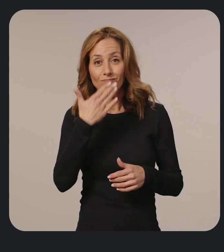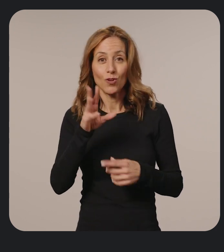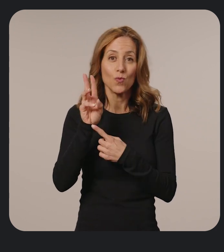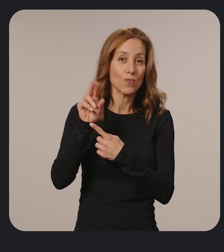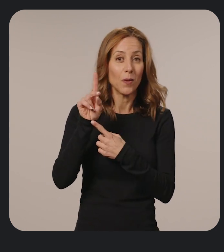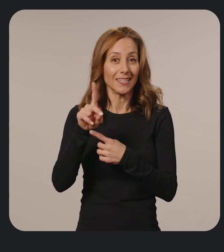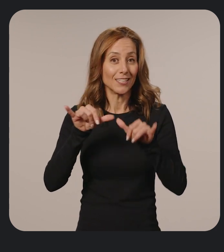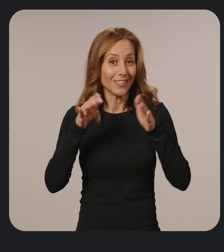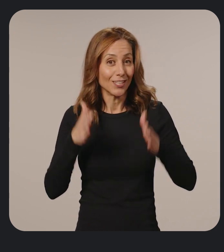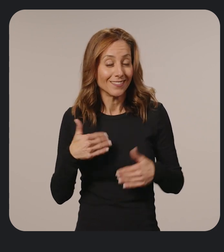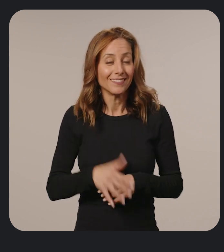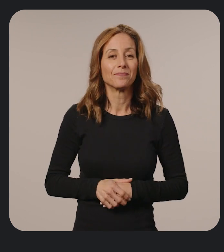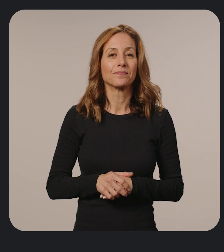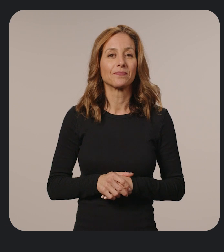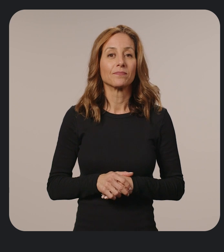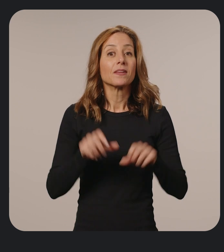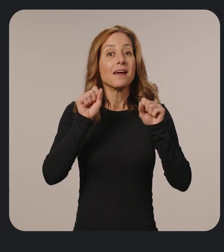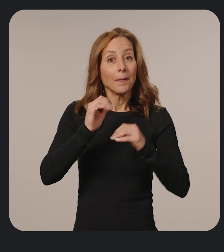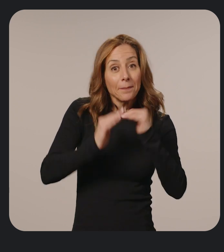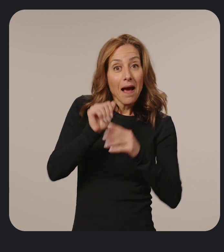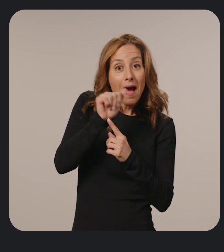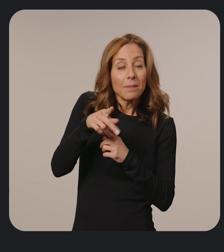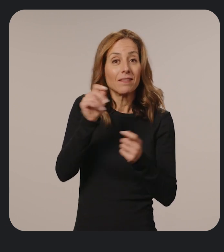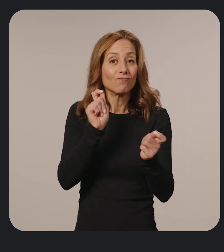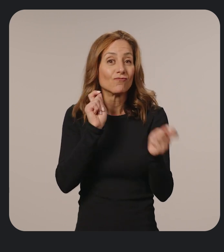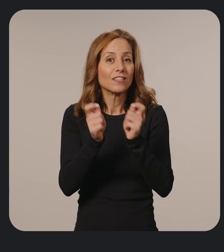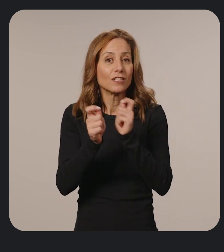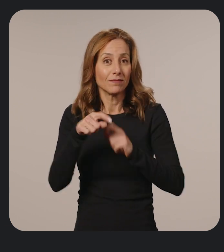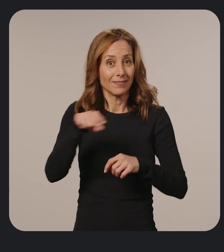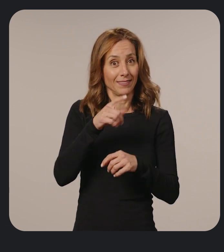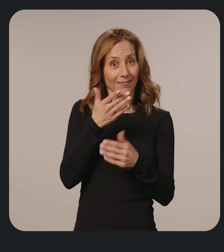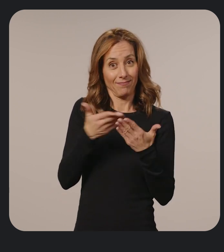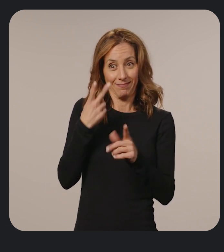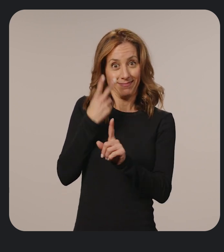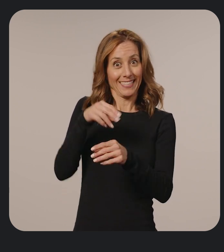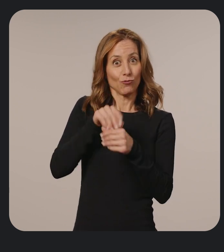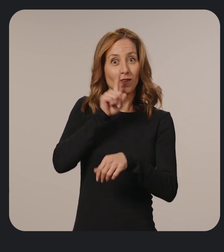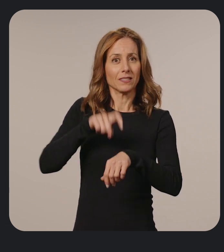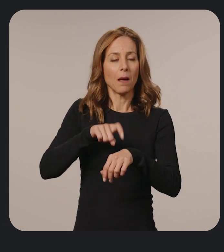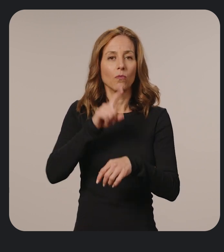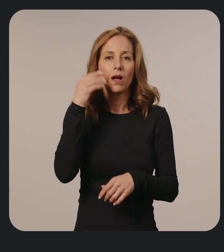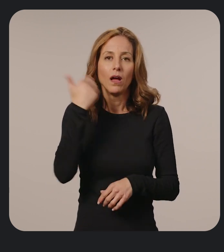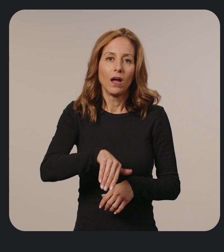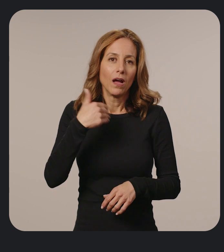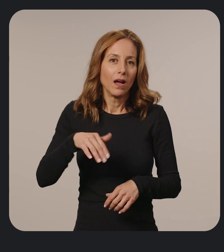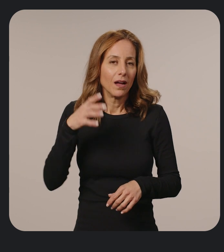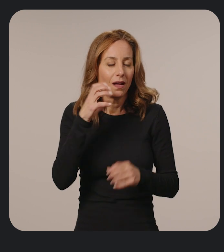more well-rounded engineers. Being able to build their app and change things and see those changes in real time